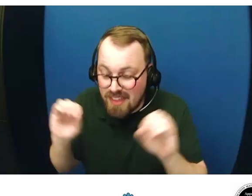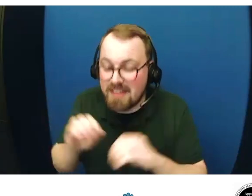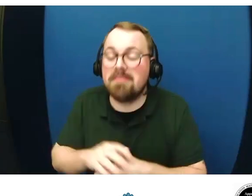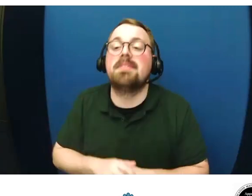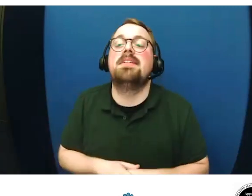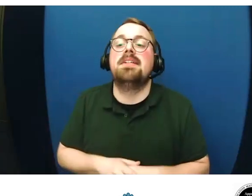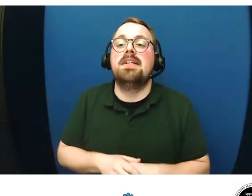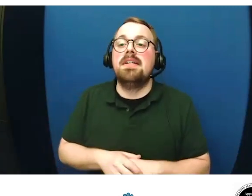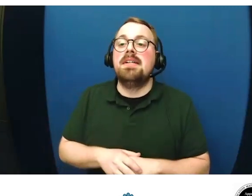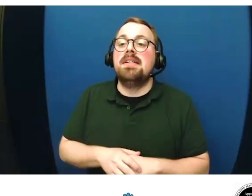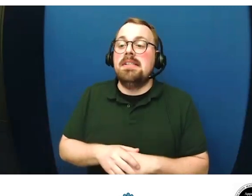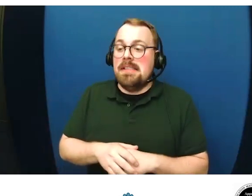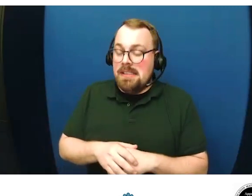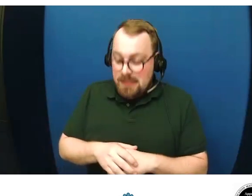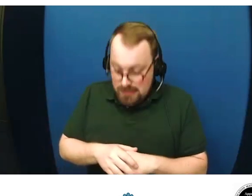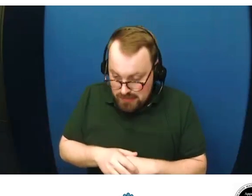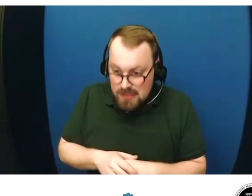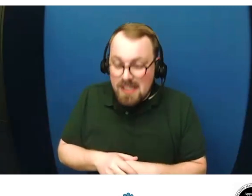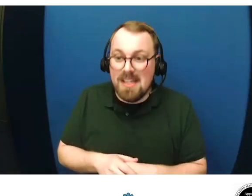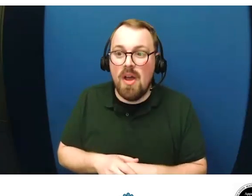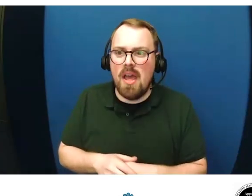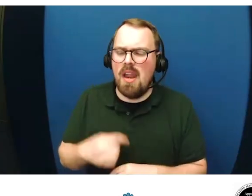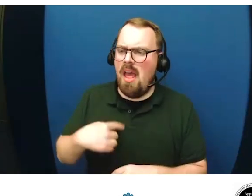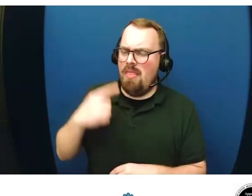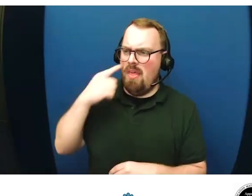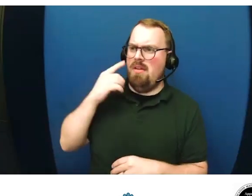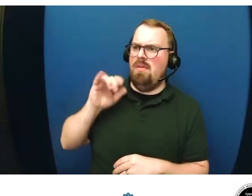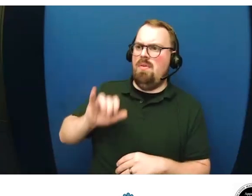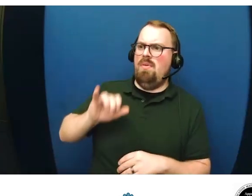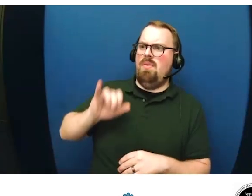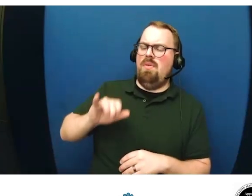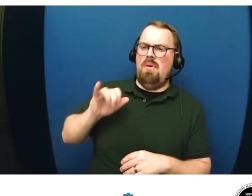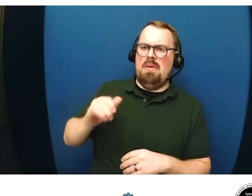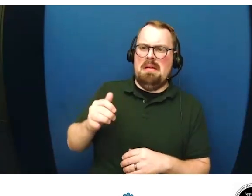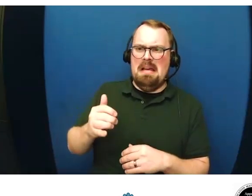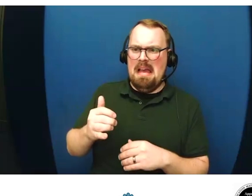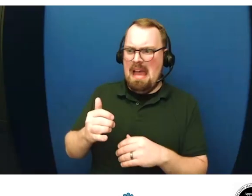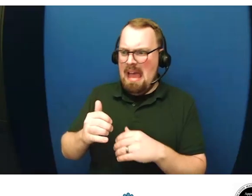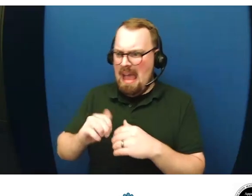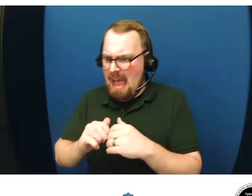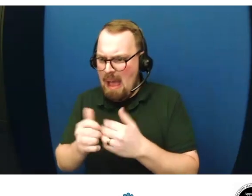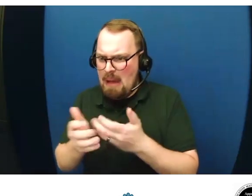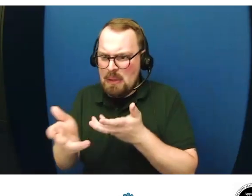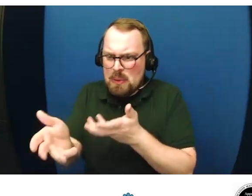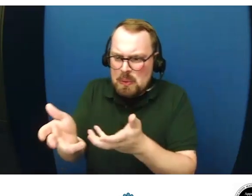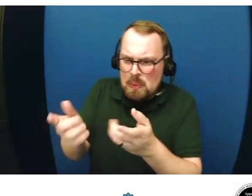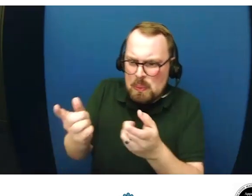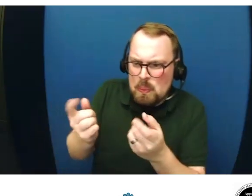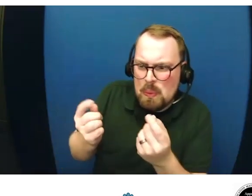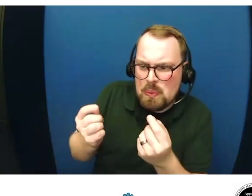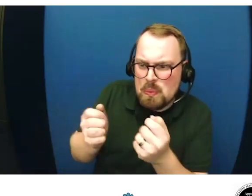And I was, like, oh, my goodness! I don't know what to do with this student.